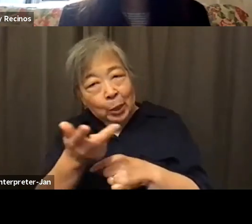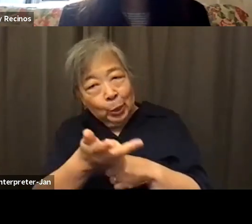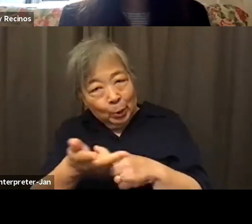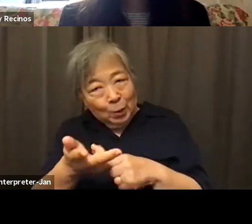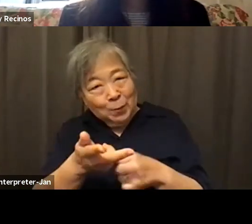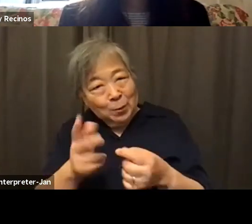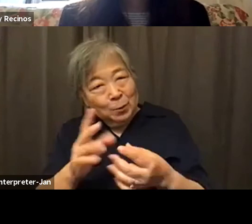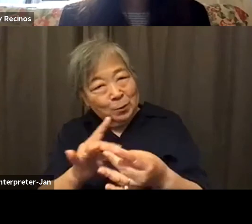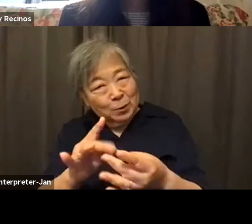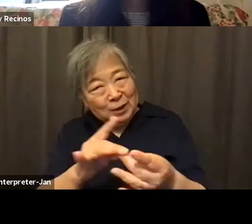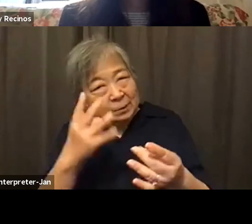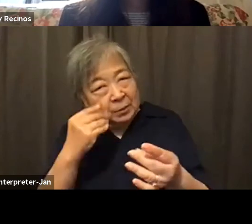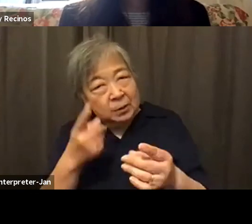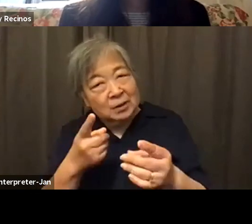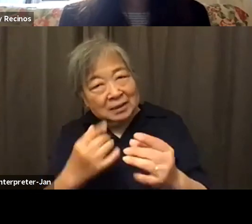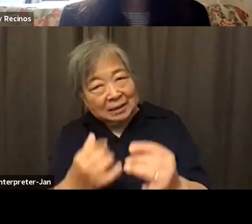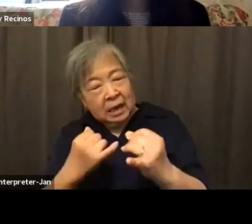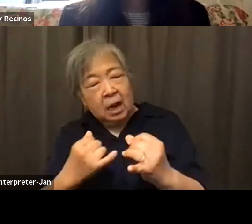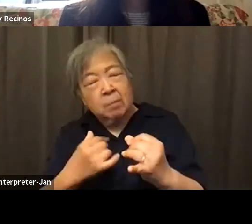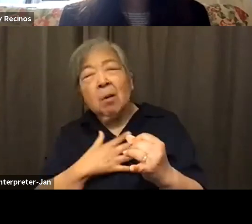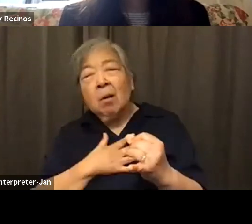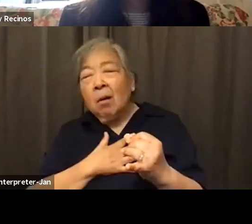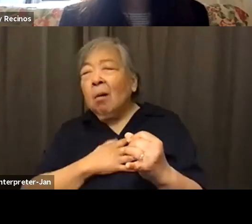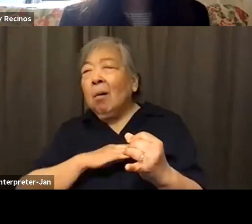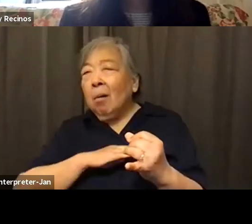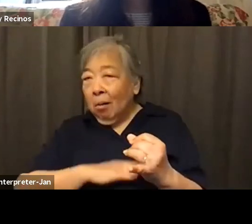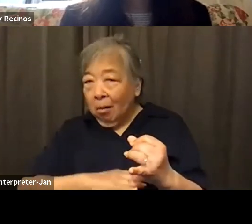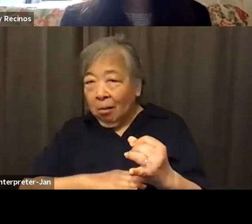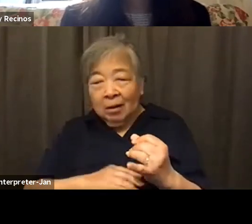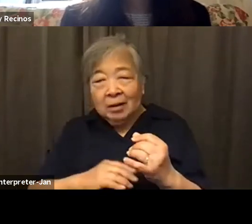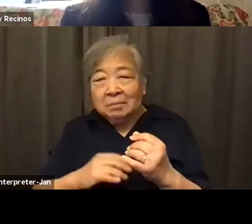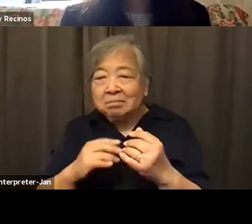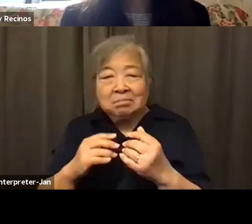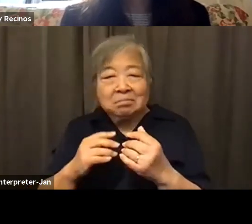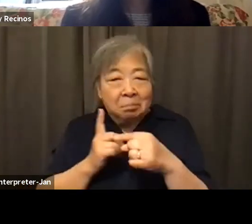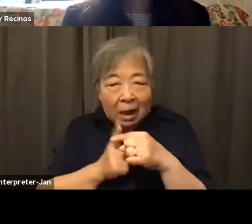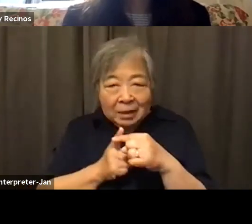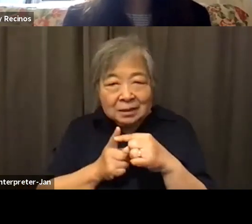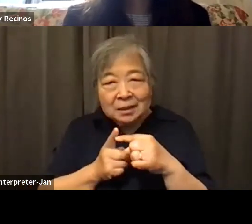the board, even if they're positive or negative.